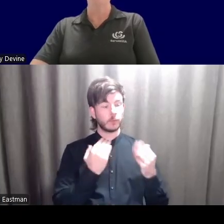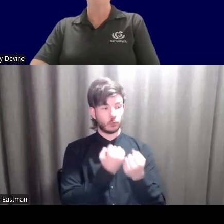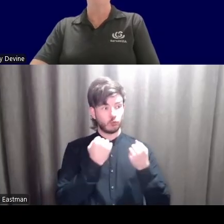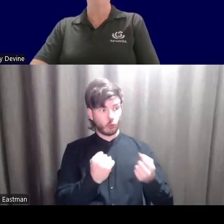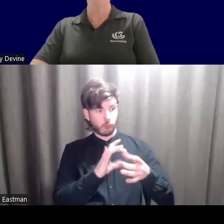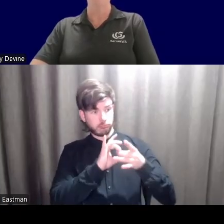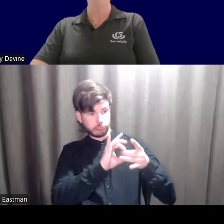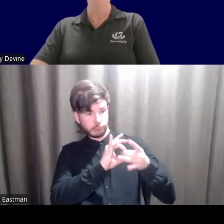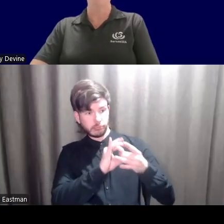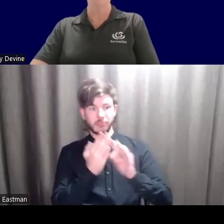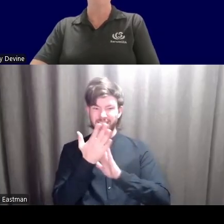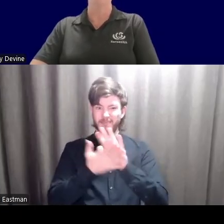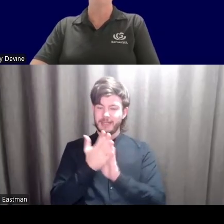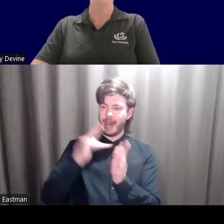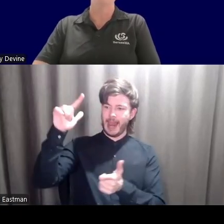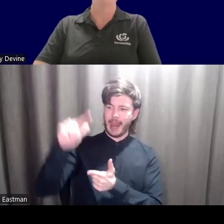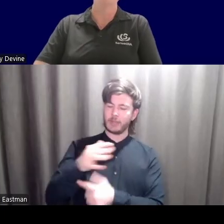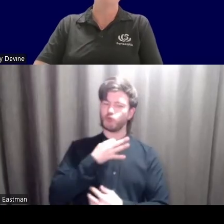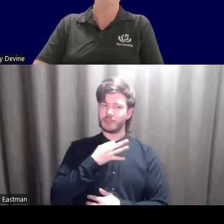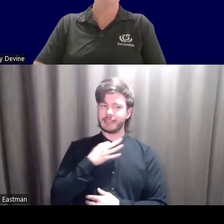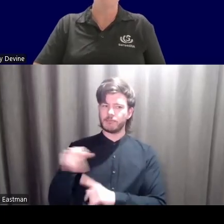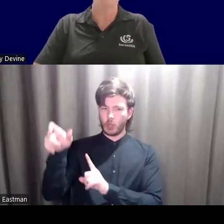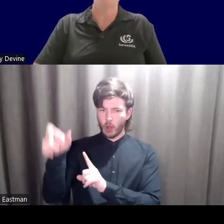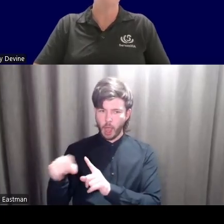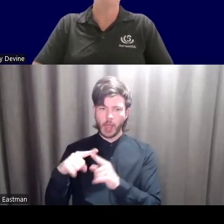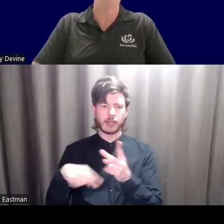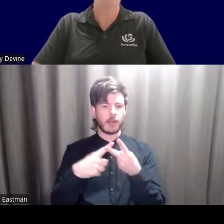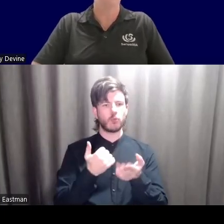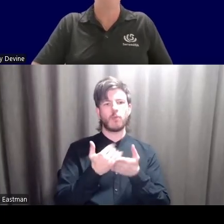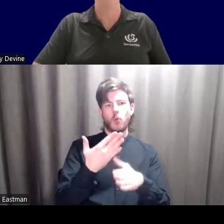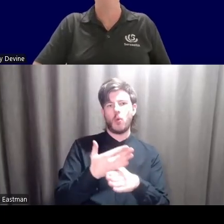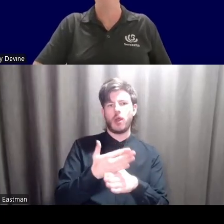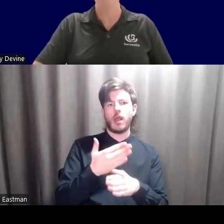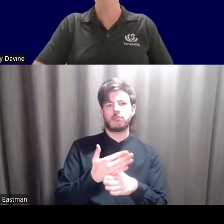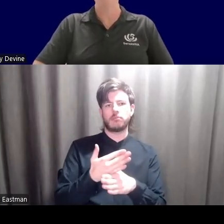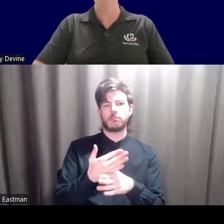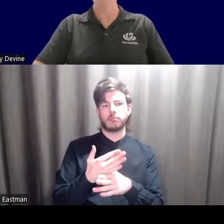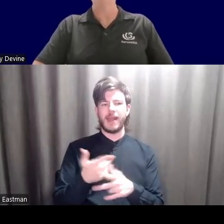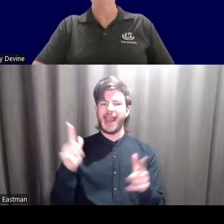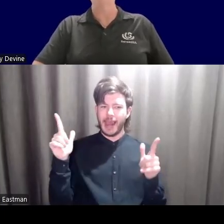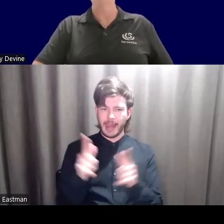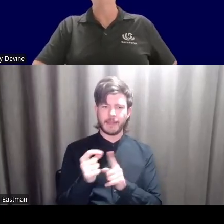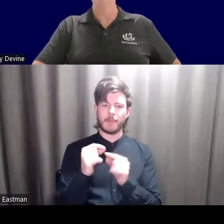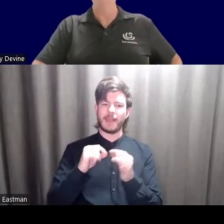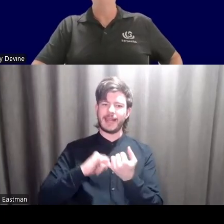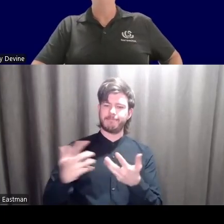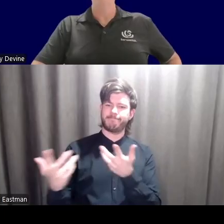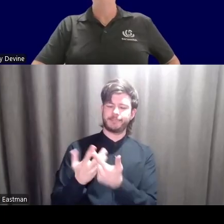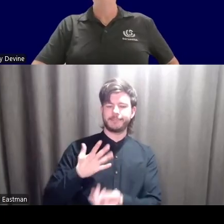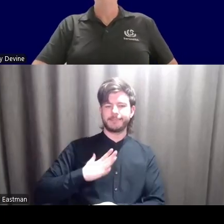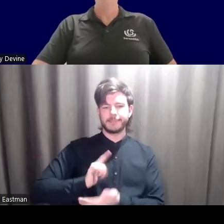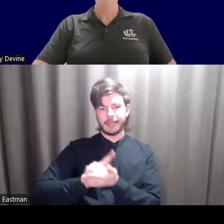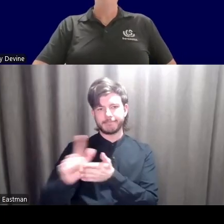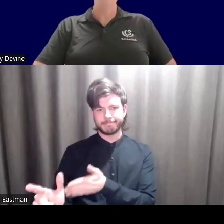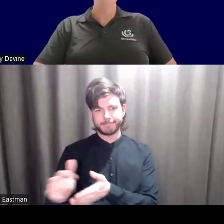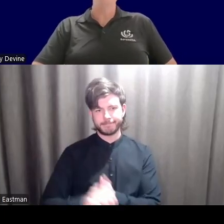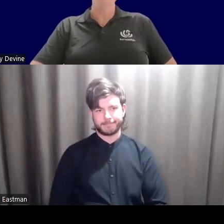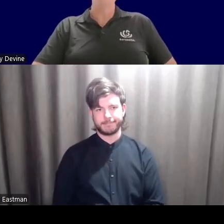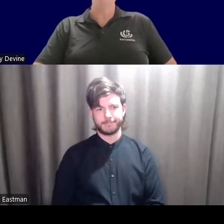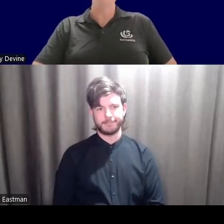system by increasing the likelihood of effective PBS engagement. Individuals living